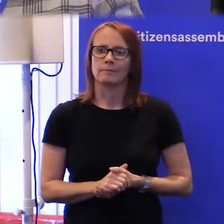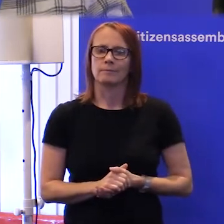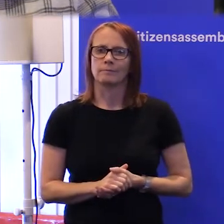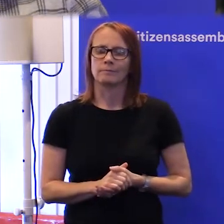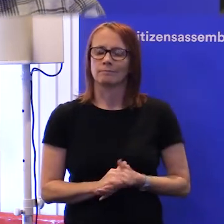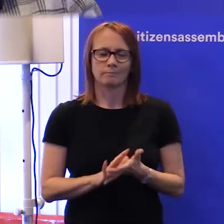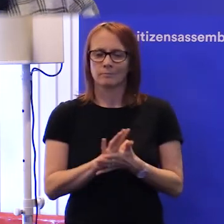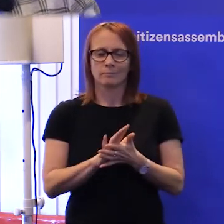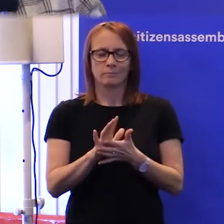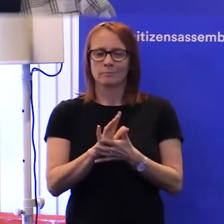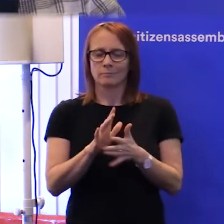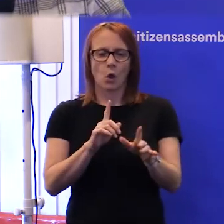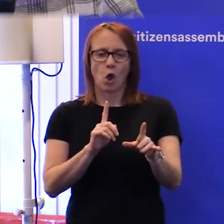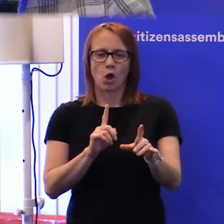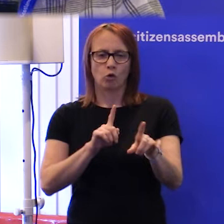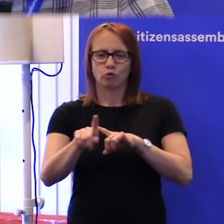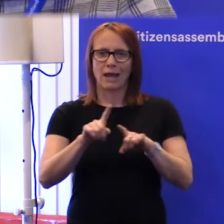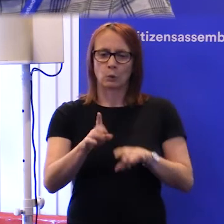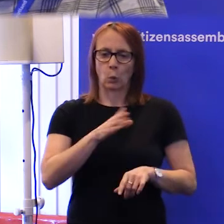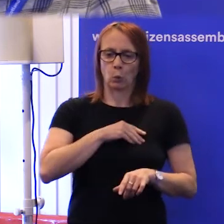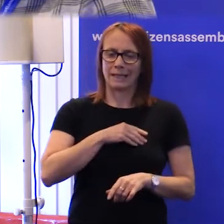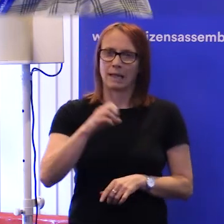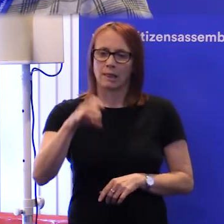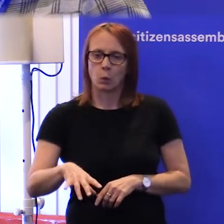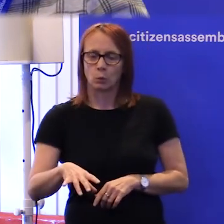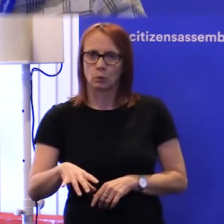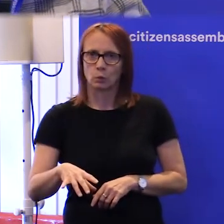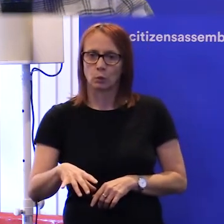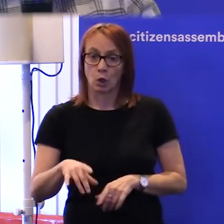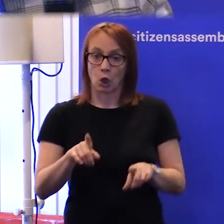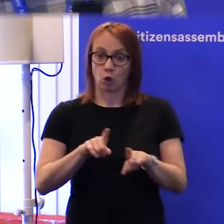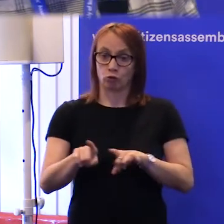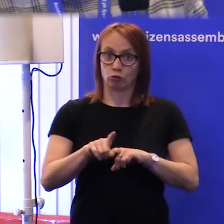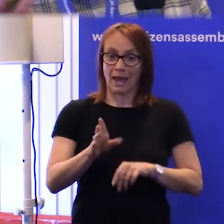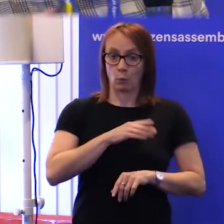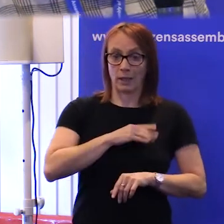trying to find a win-lose ideally you're aiming for a win-win or at least